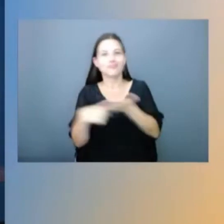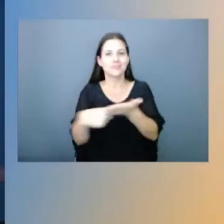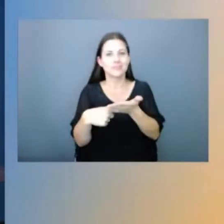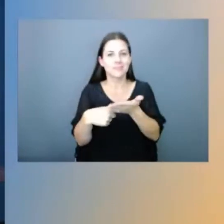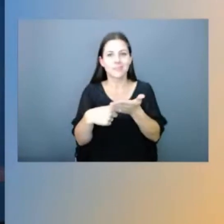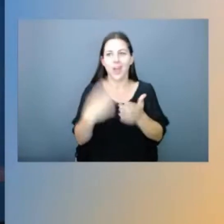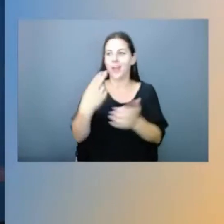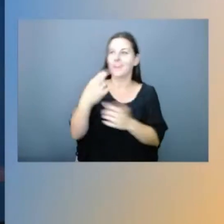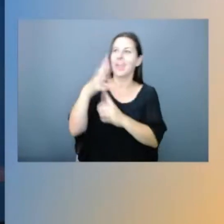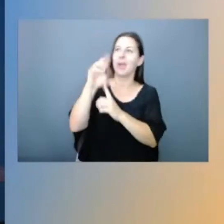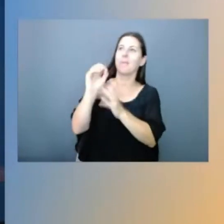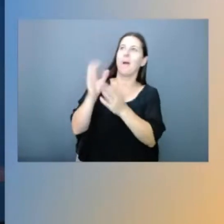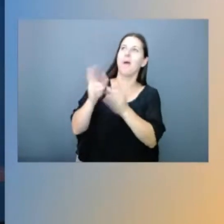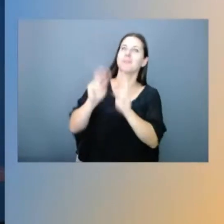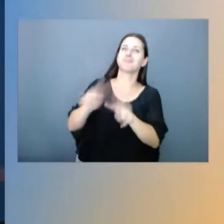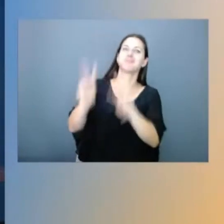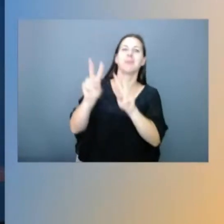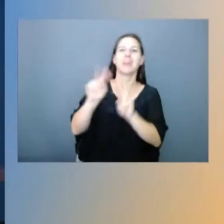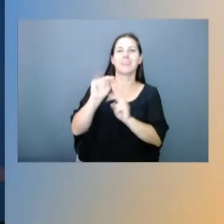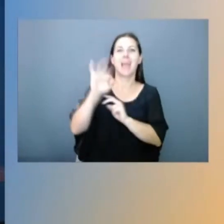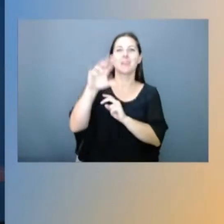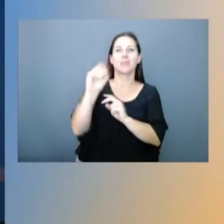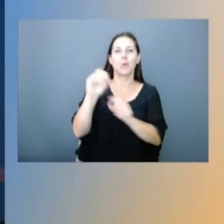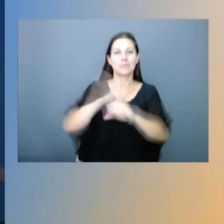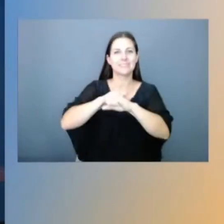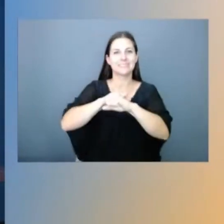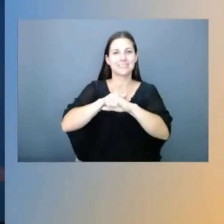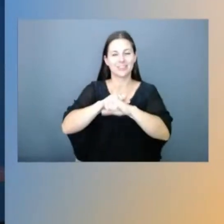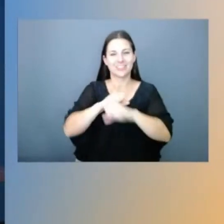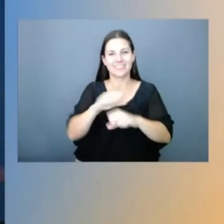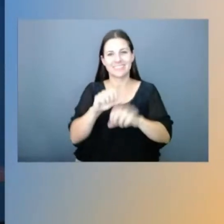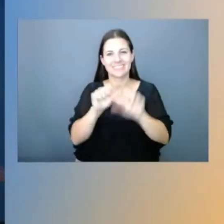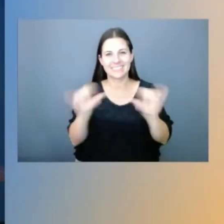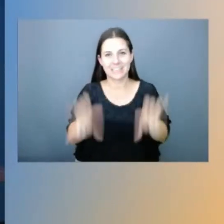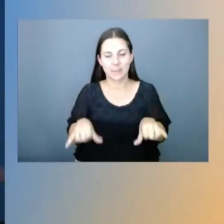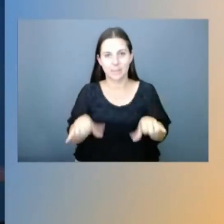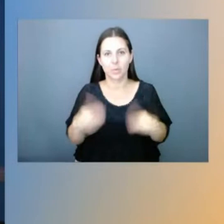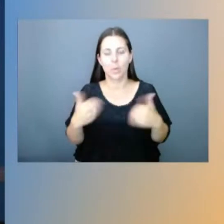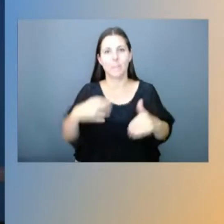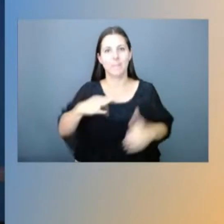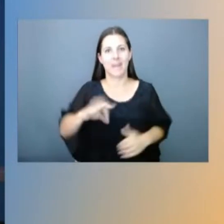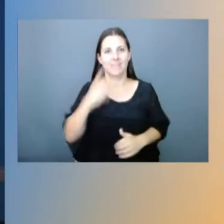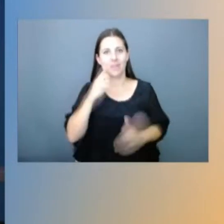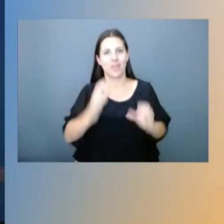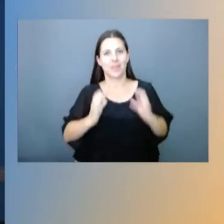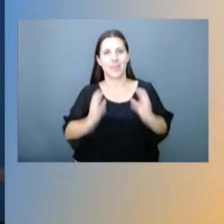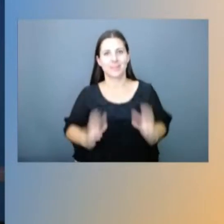and the benefits of security that it brings to all of our customers. We're gonna switch gears a little bit though